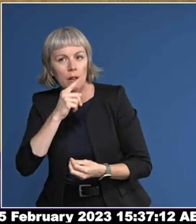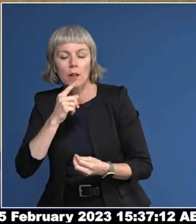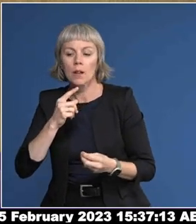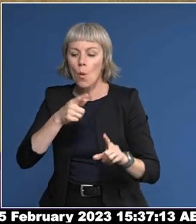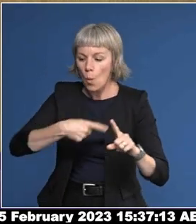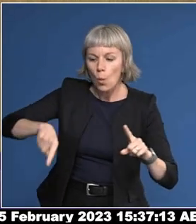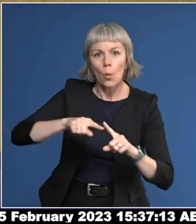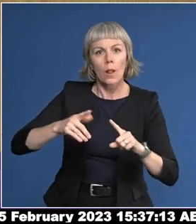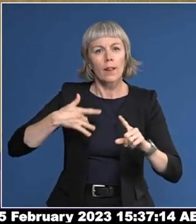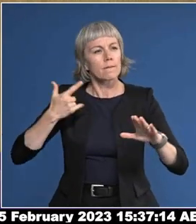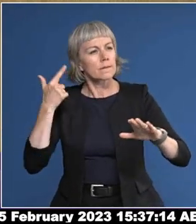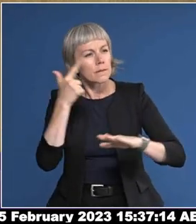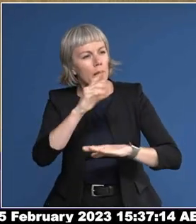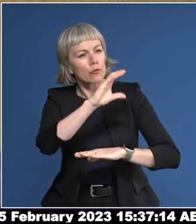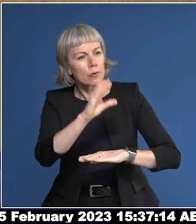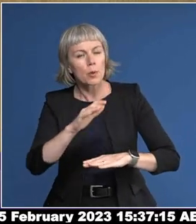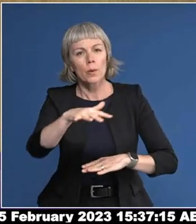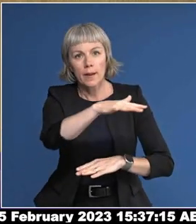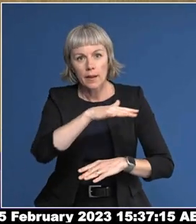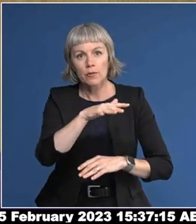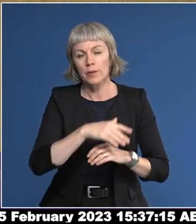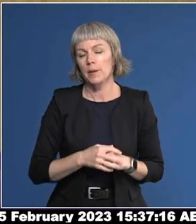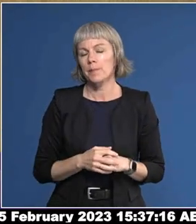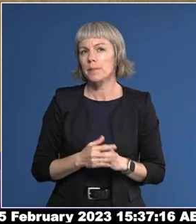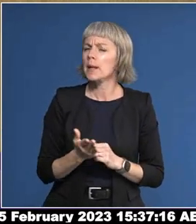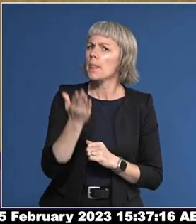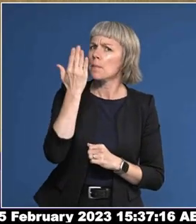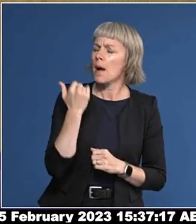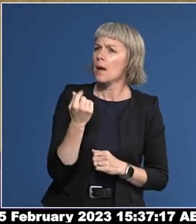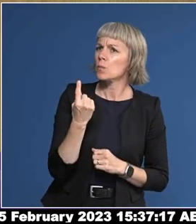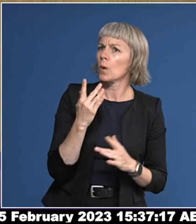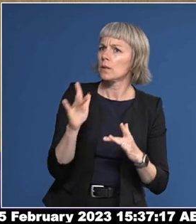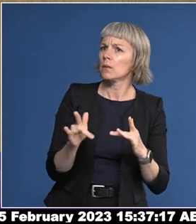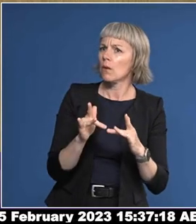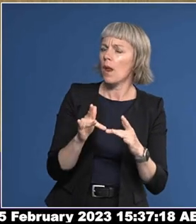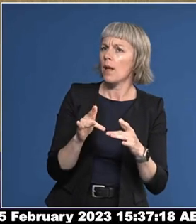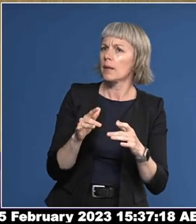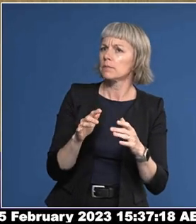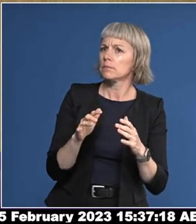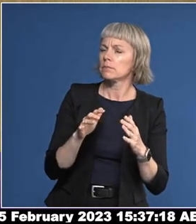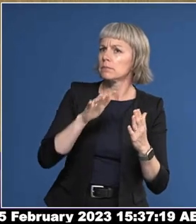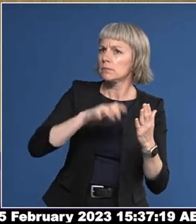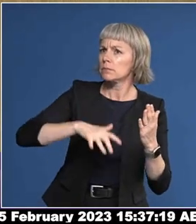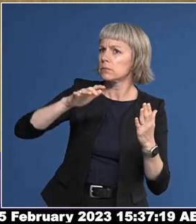We have in the past had a repository of example policies and procedures of best